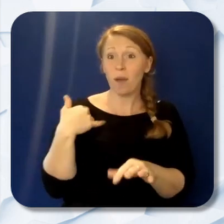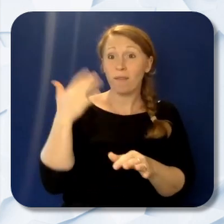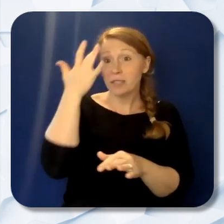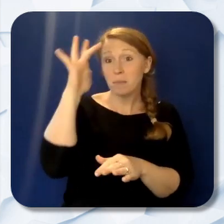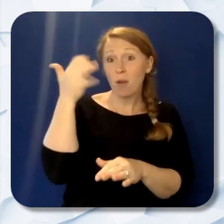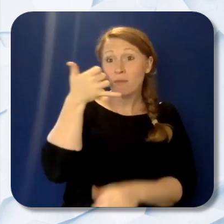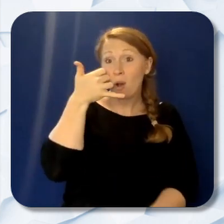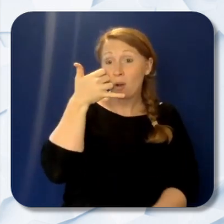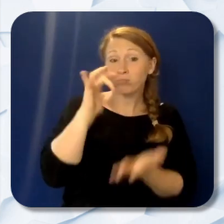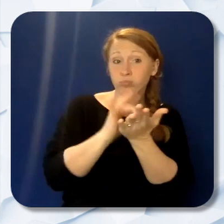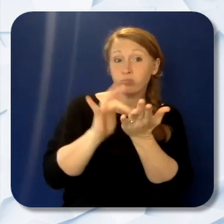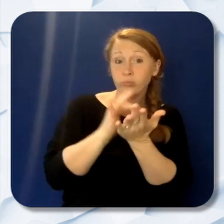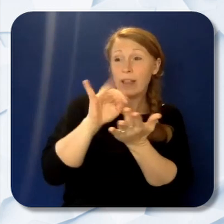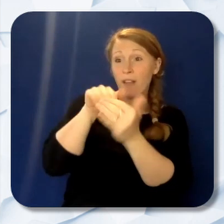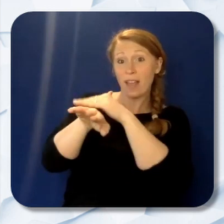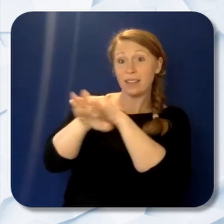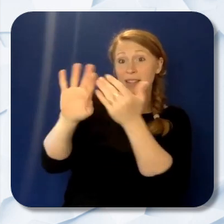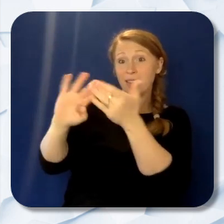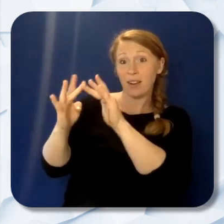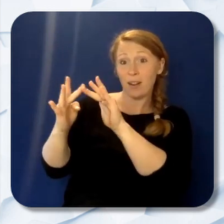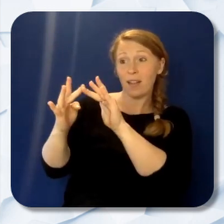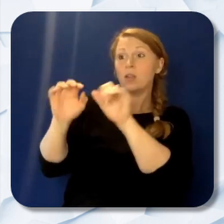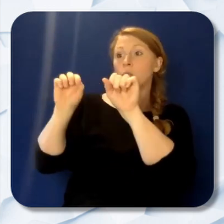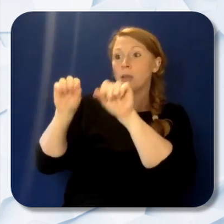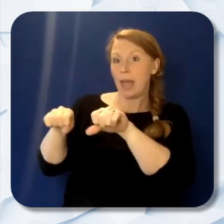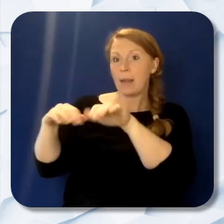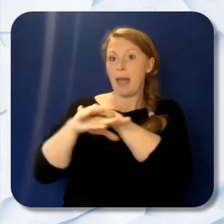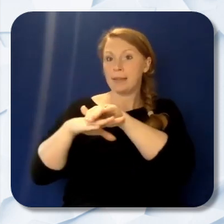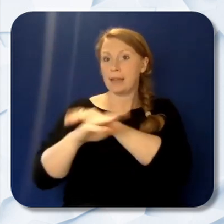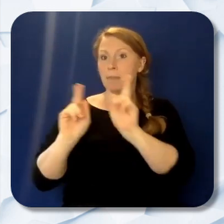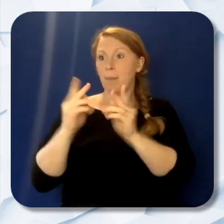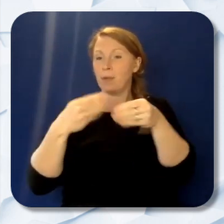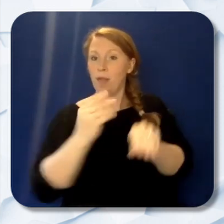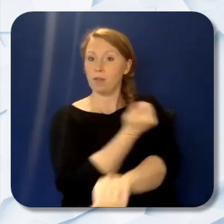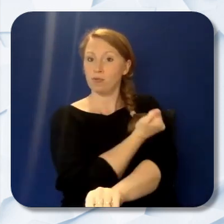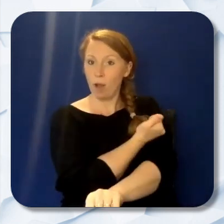Internet is now accessible by drug traffickers, by individuals who are often selling fake pills,